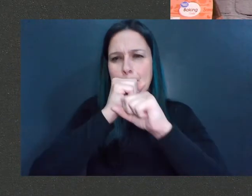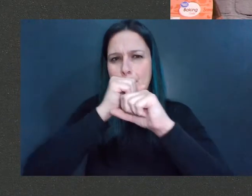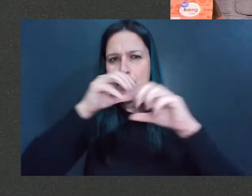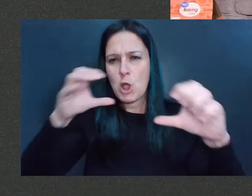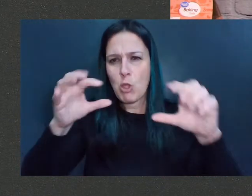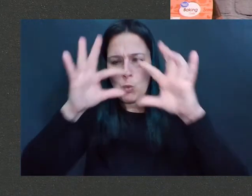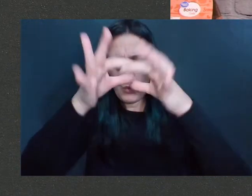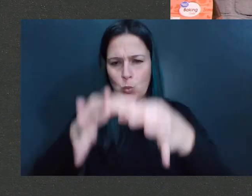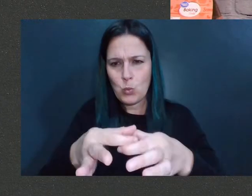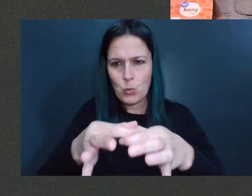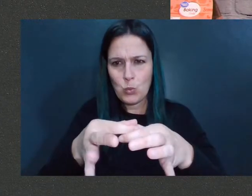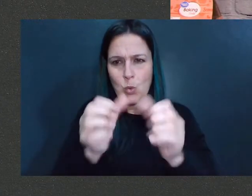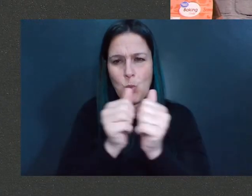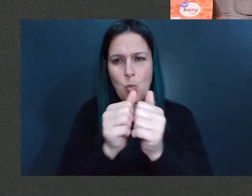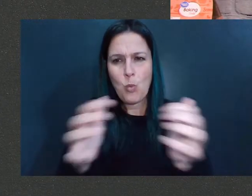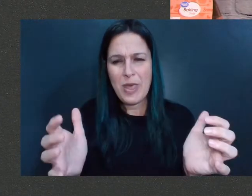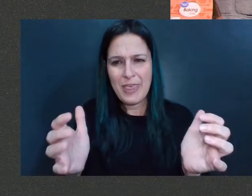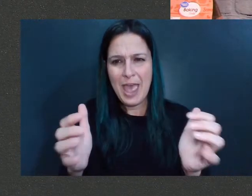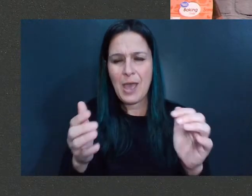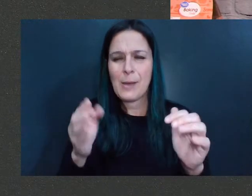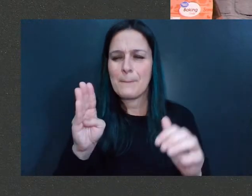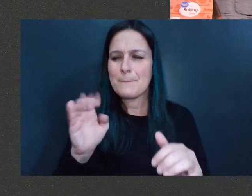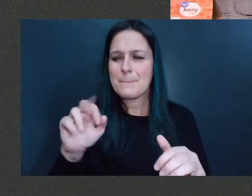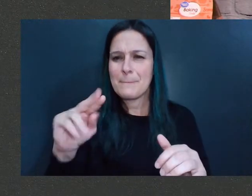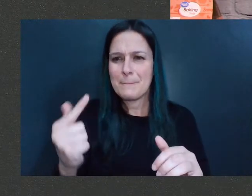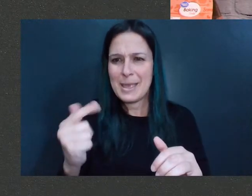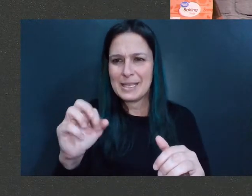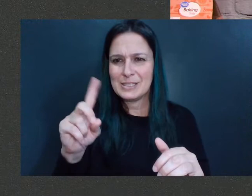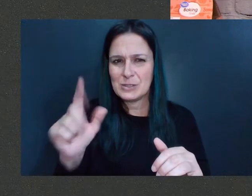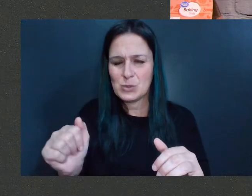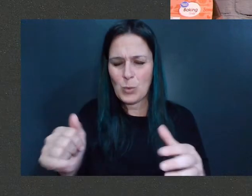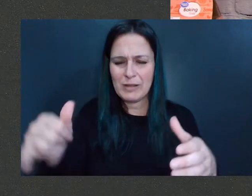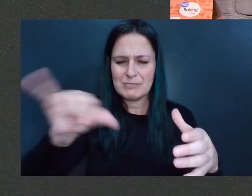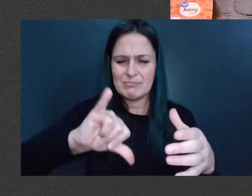on the bottle without dumping the baking soda in there before we get the balloon on.